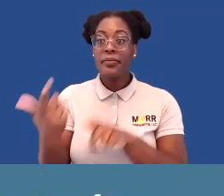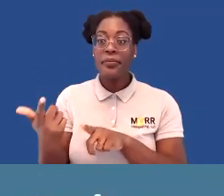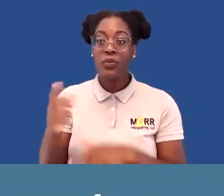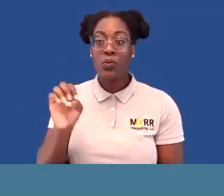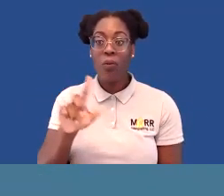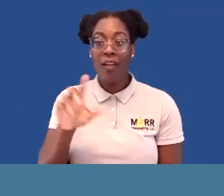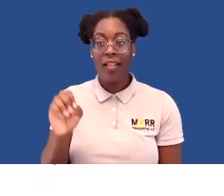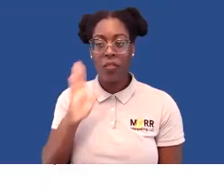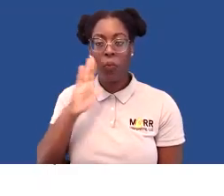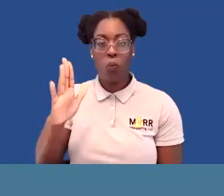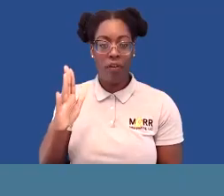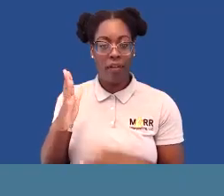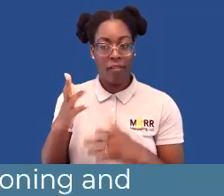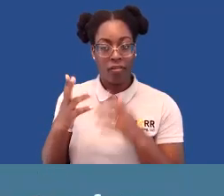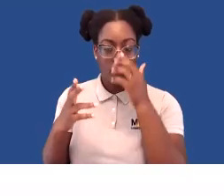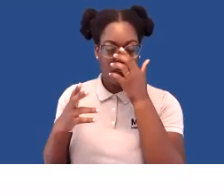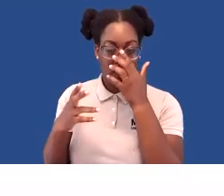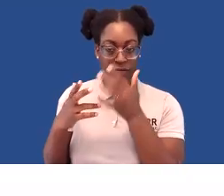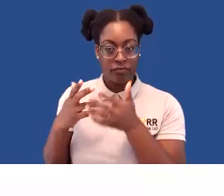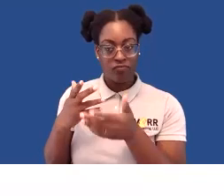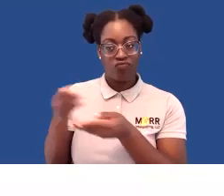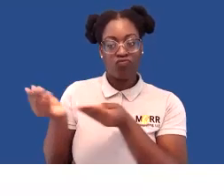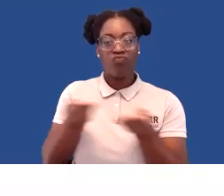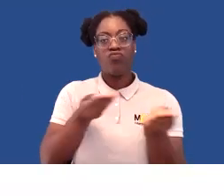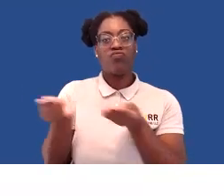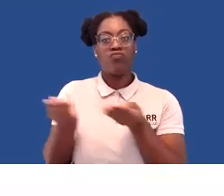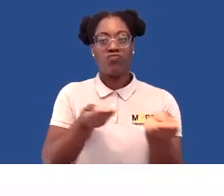[Lisa] Am I okay to stop sharing for a moment? [Jenelle] Of course.